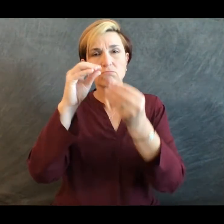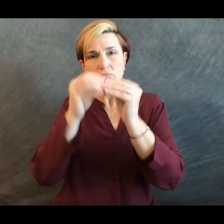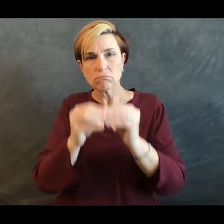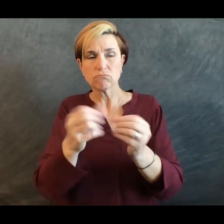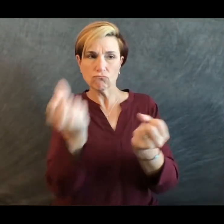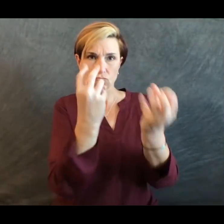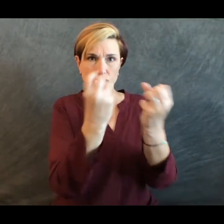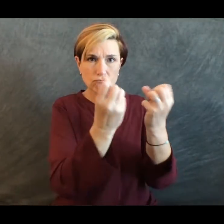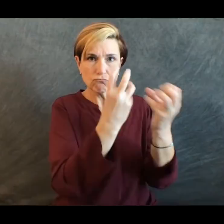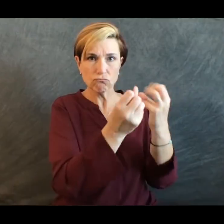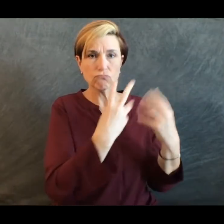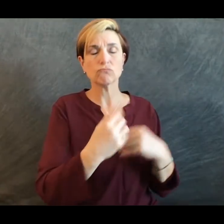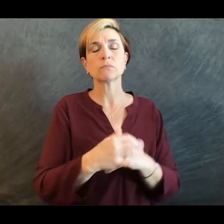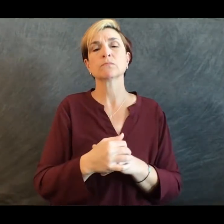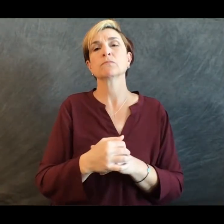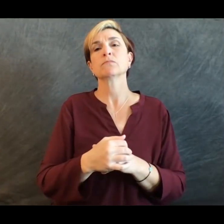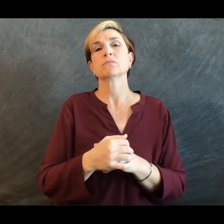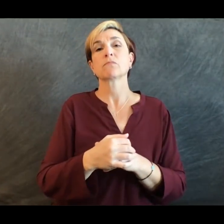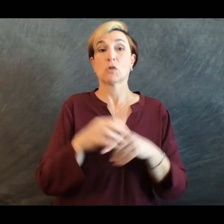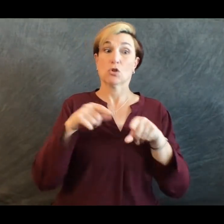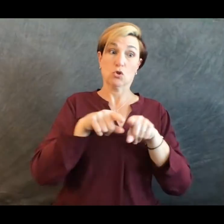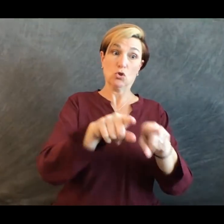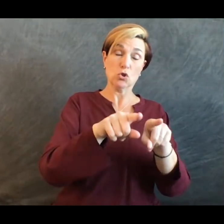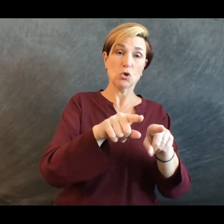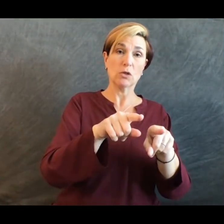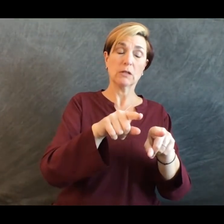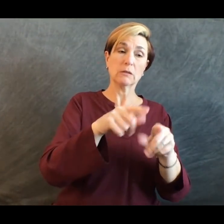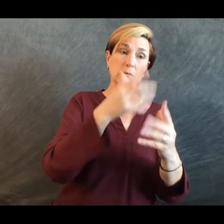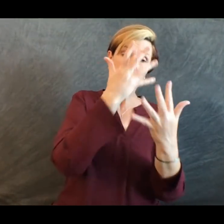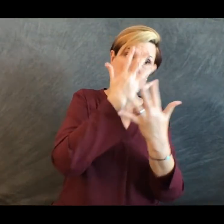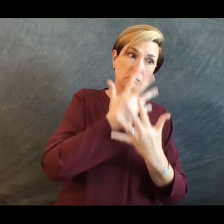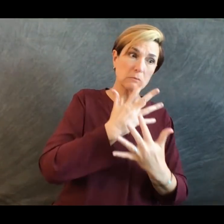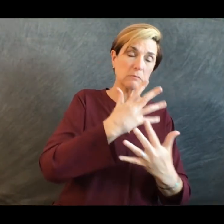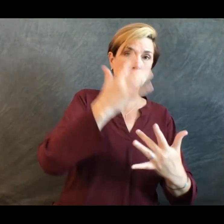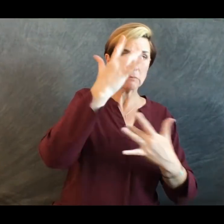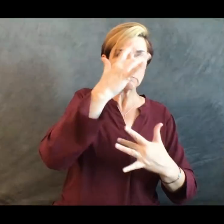and pain we're seeing clear signs that our aggressive strategy is saving